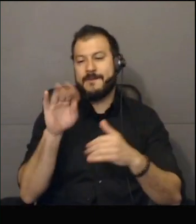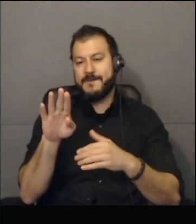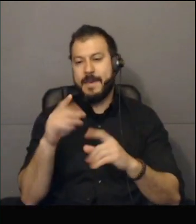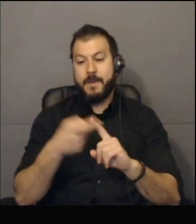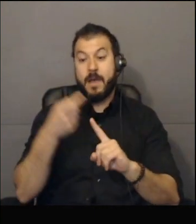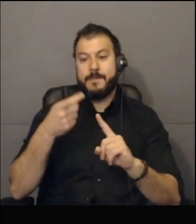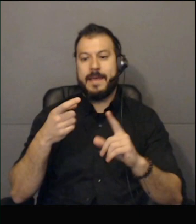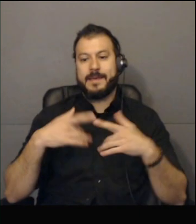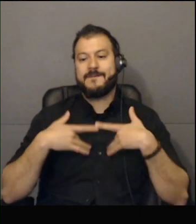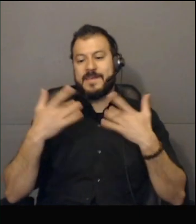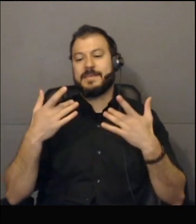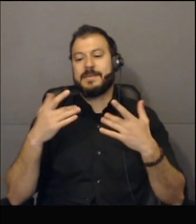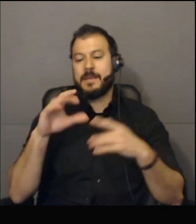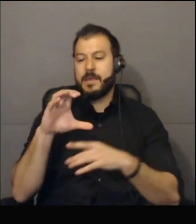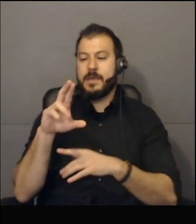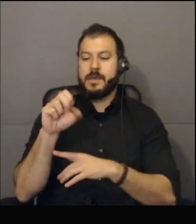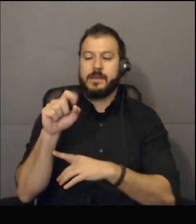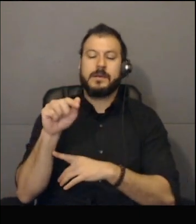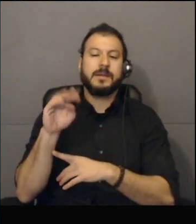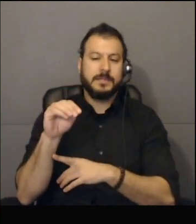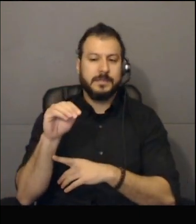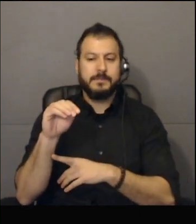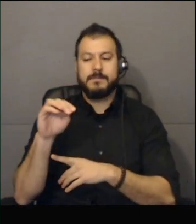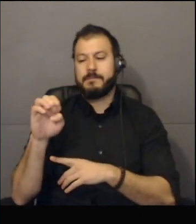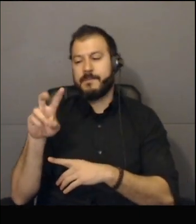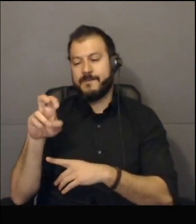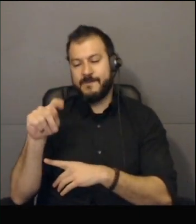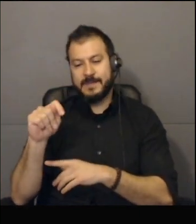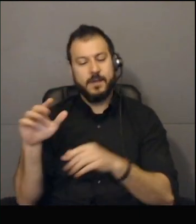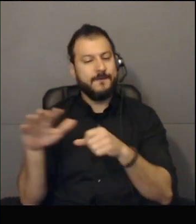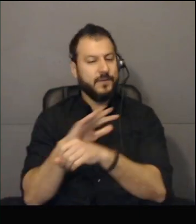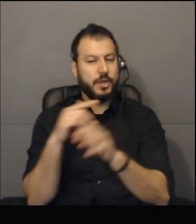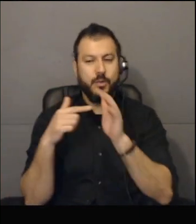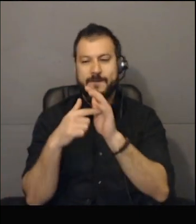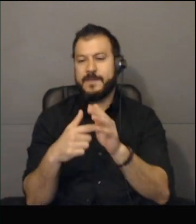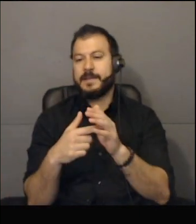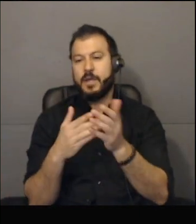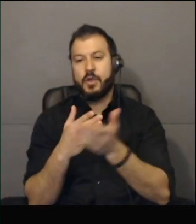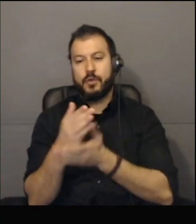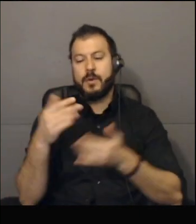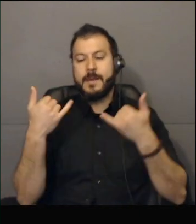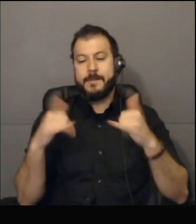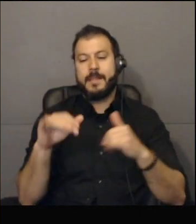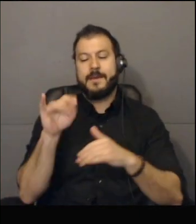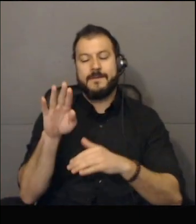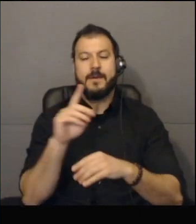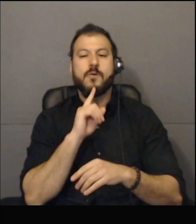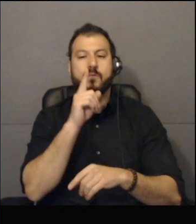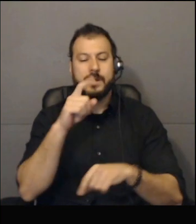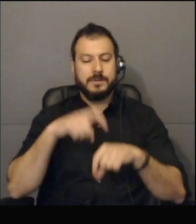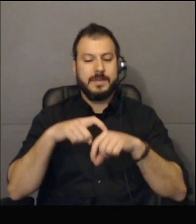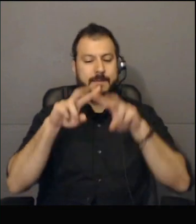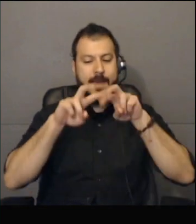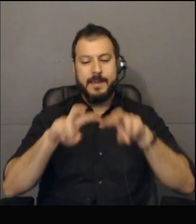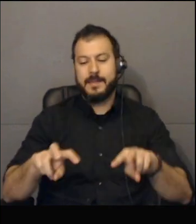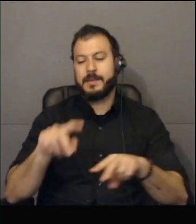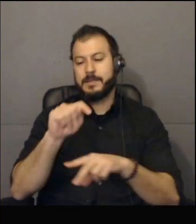custom events are fully reflected throughout play taps. Real time analytics tools, but unlike automatic events,